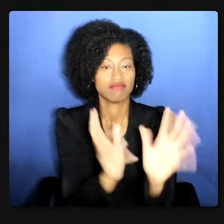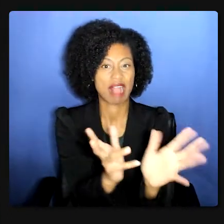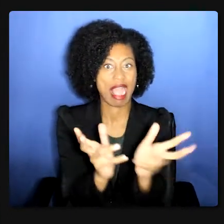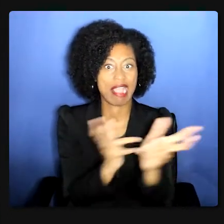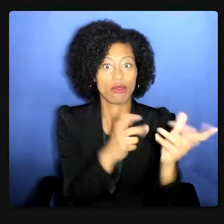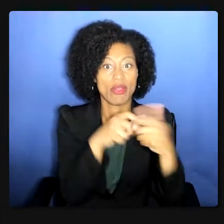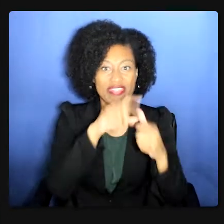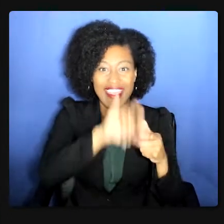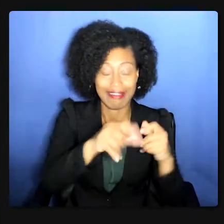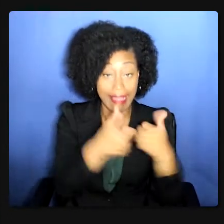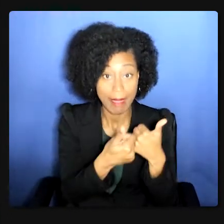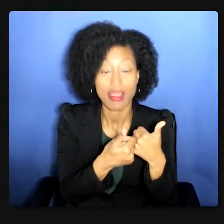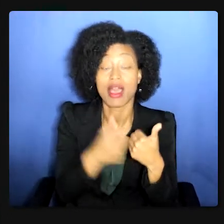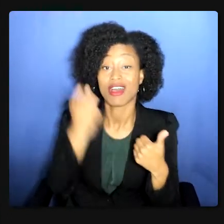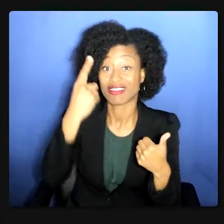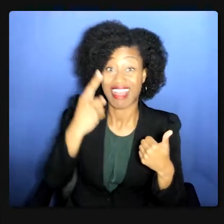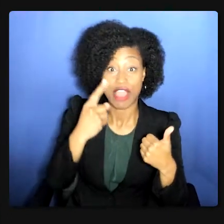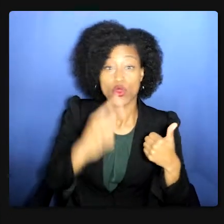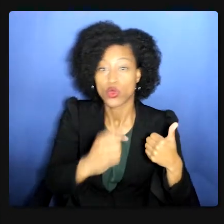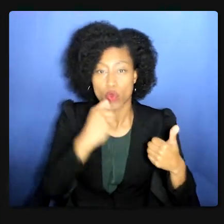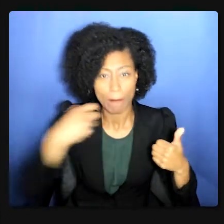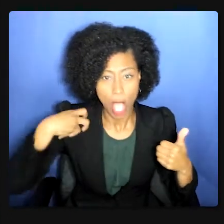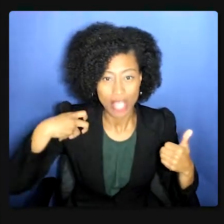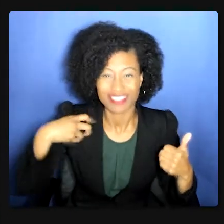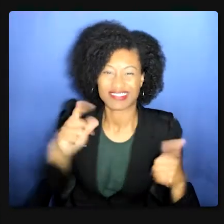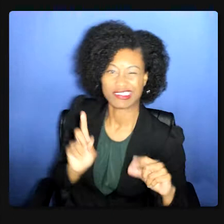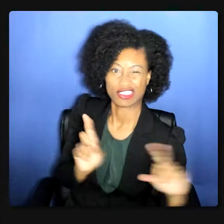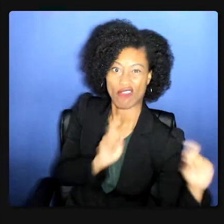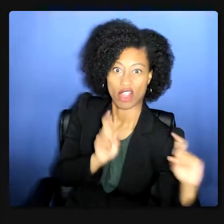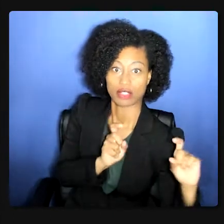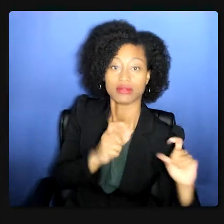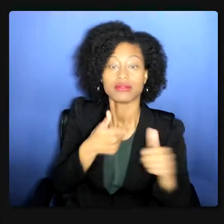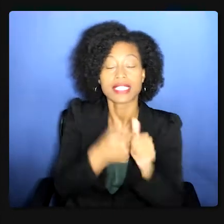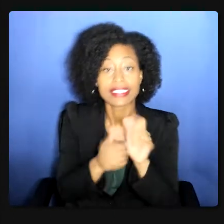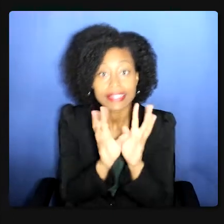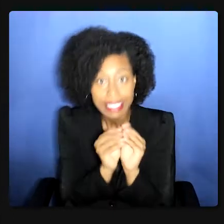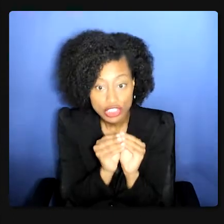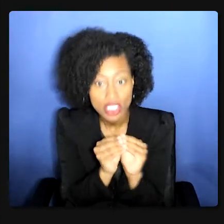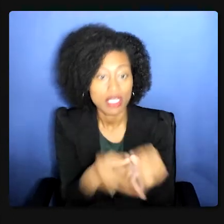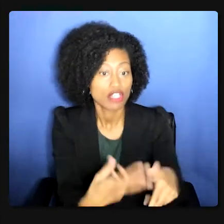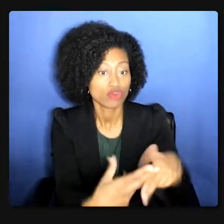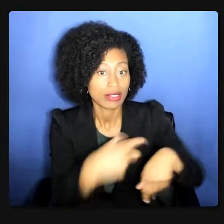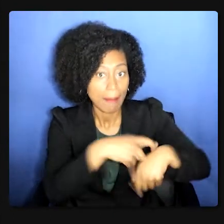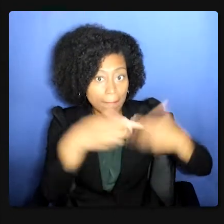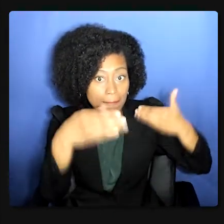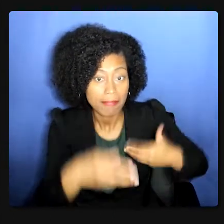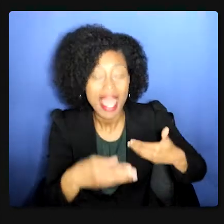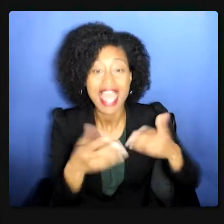Game servers are usually session-based and short-lived and each session is completely independent